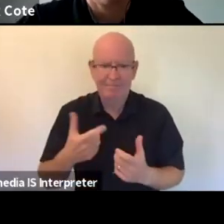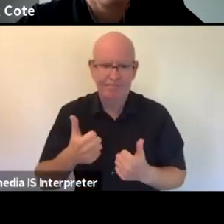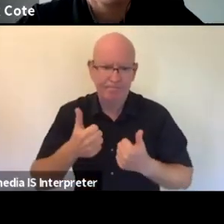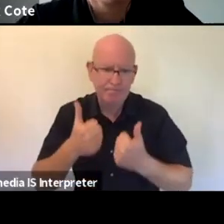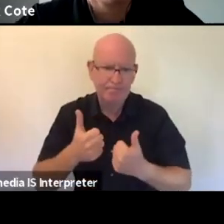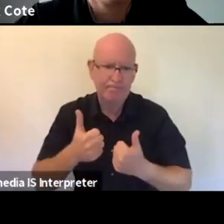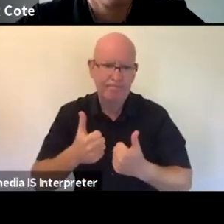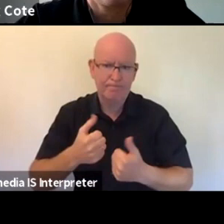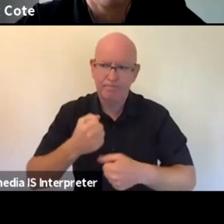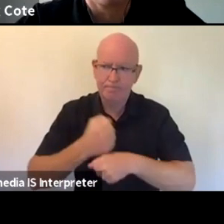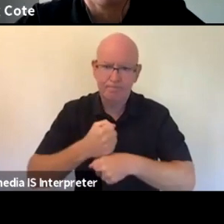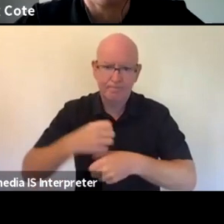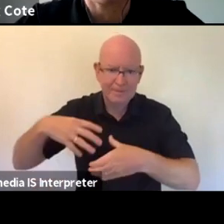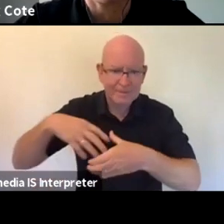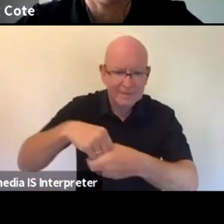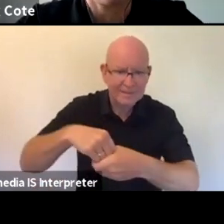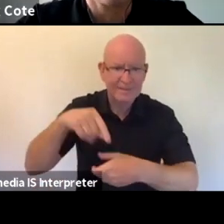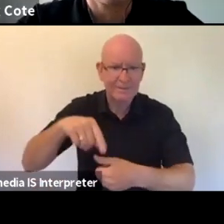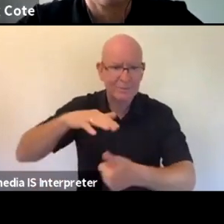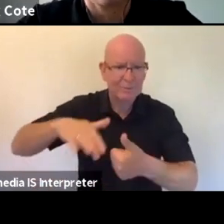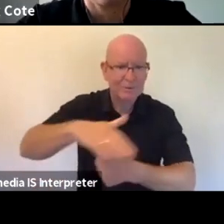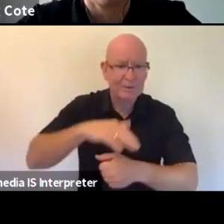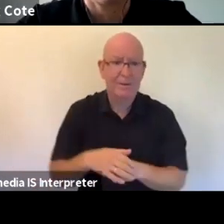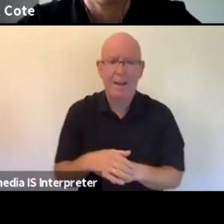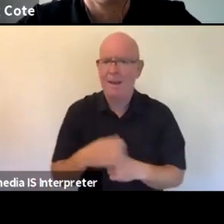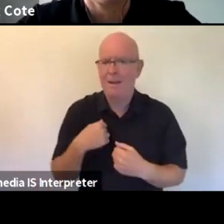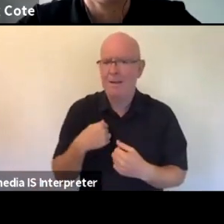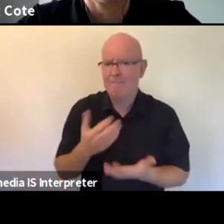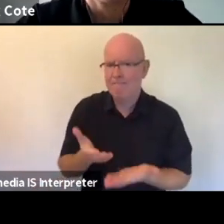were facing severe inequalities before the COVID-19 crisis.